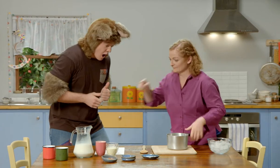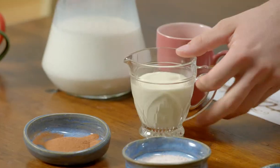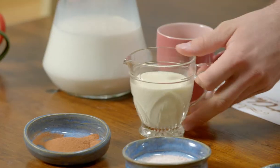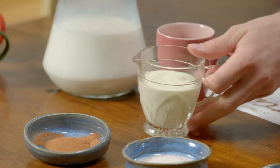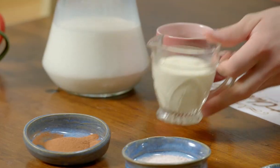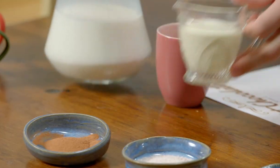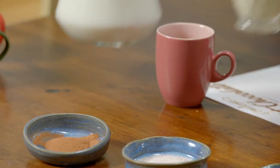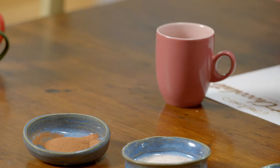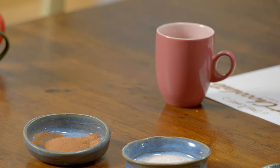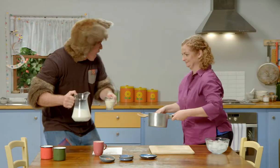Let's go.